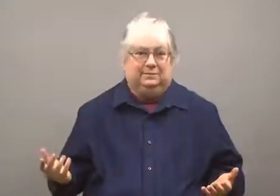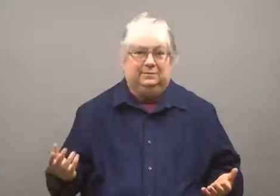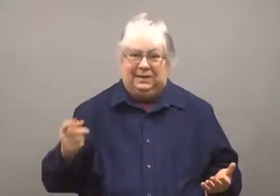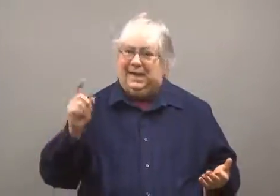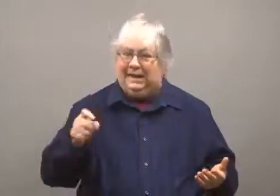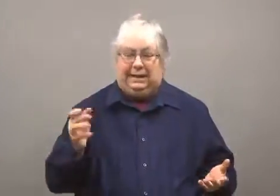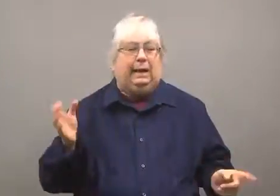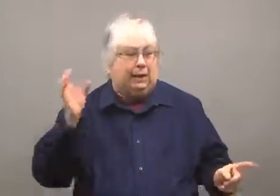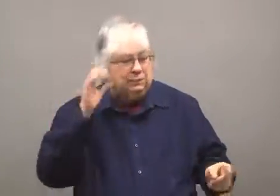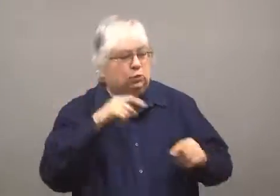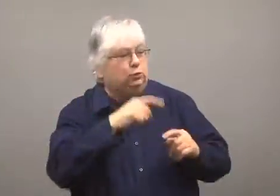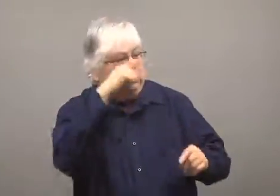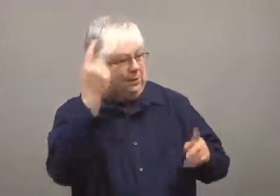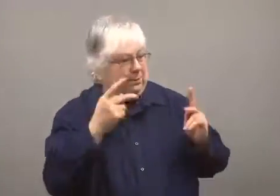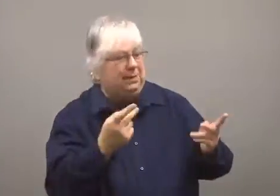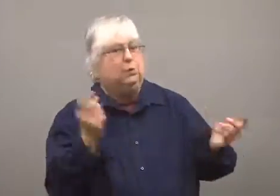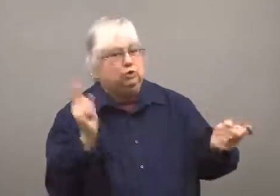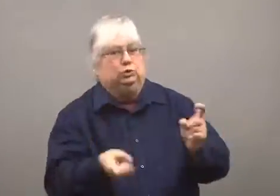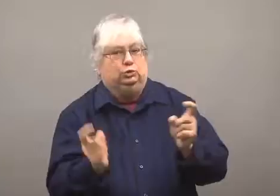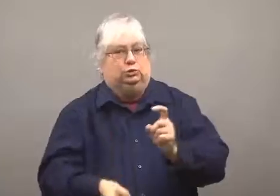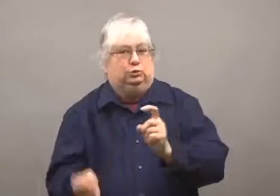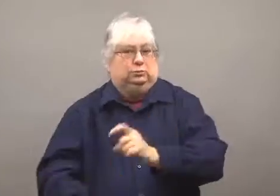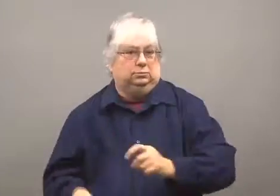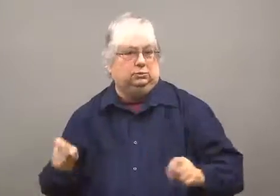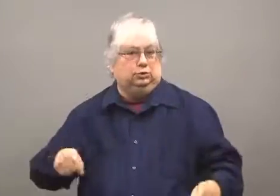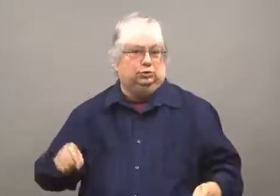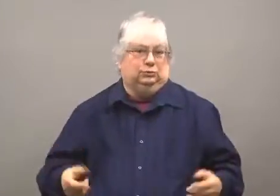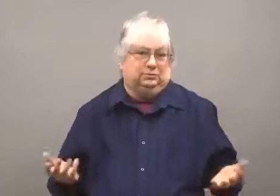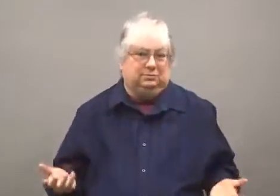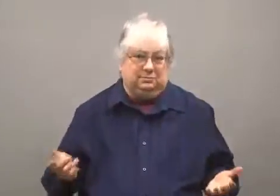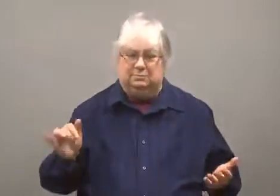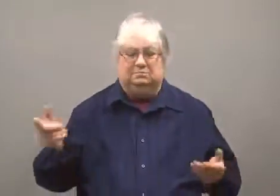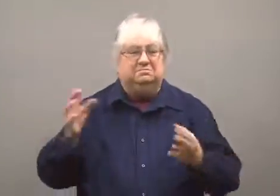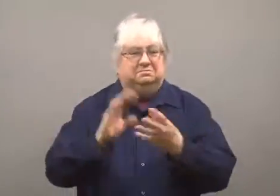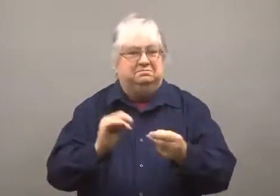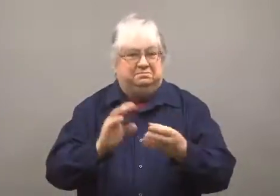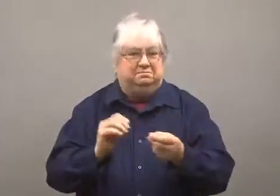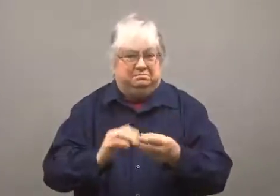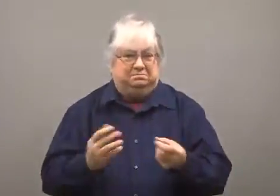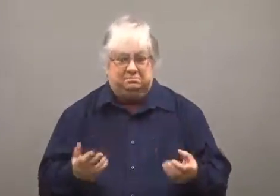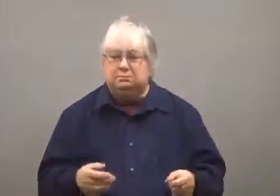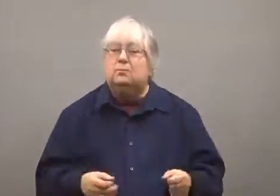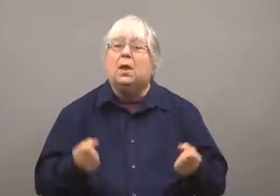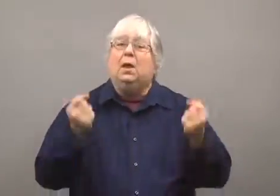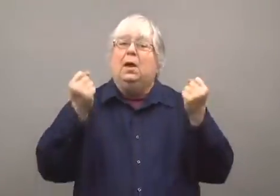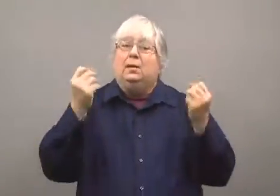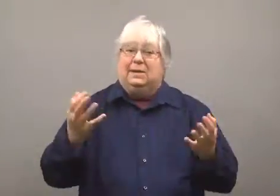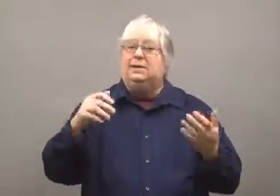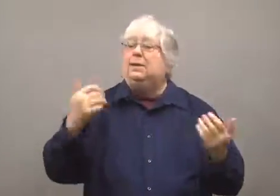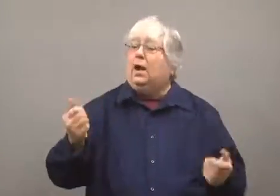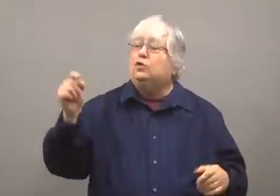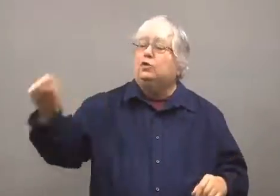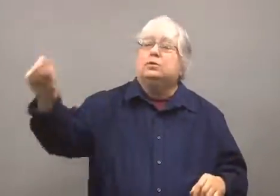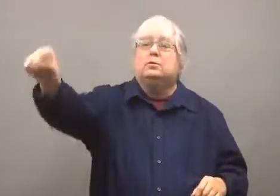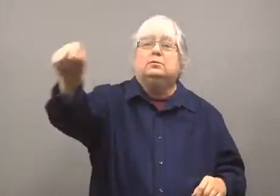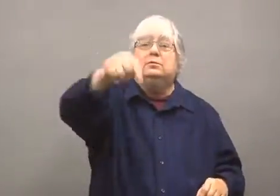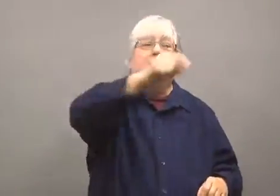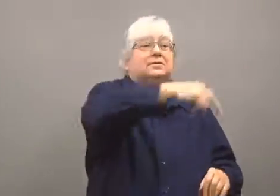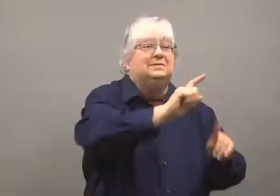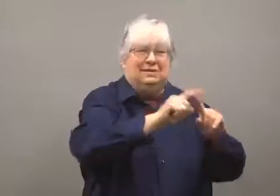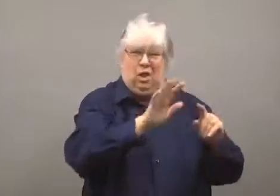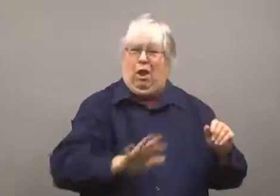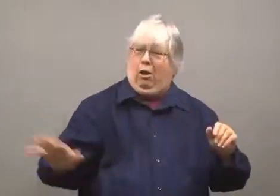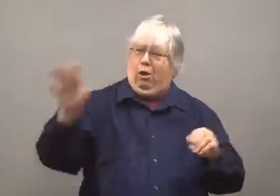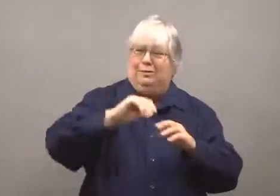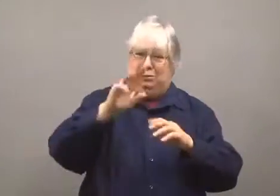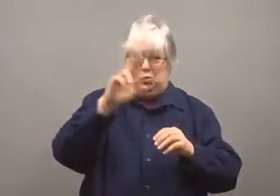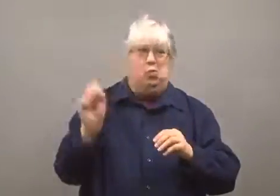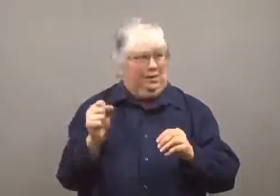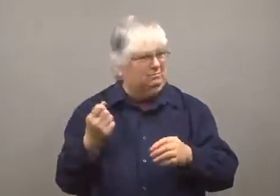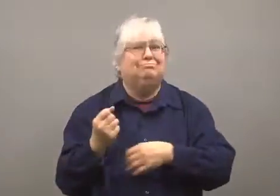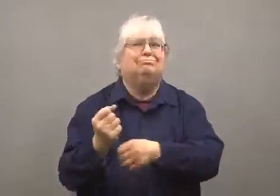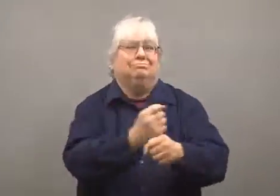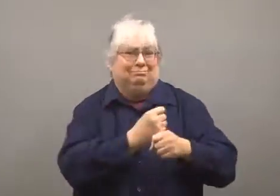He said black people need to be listened to, and changes made.